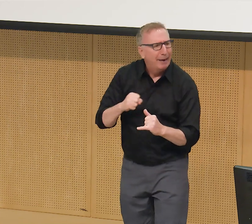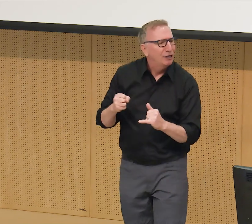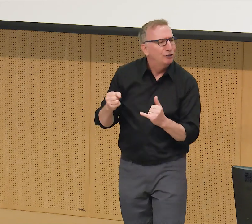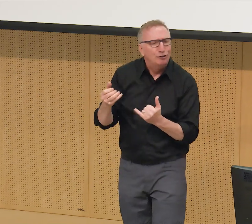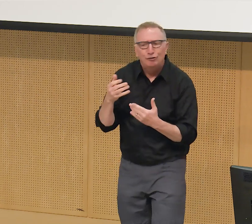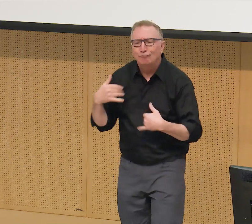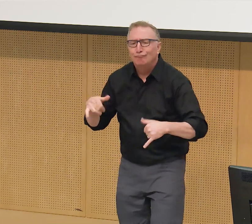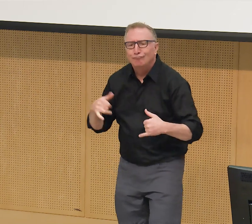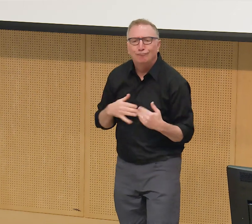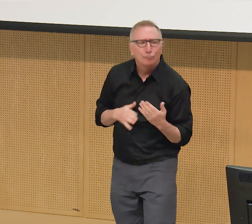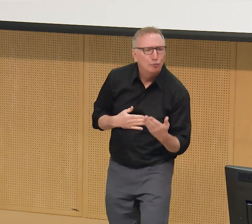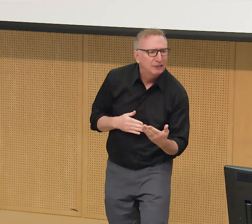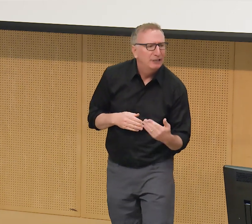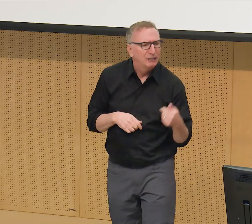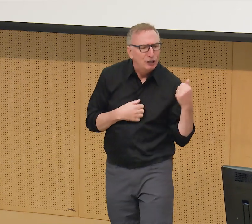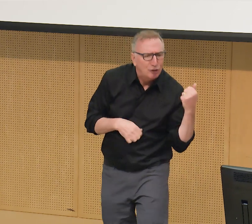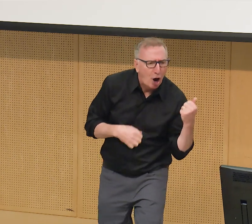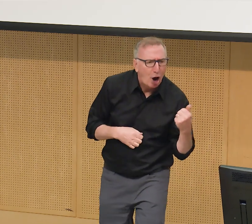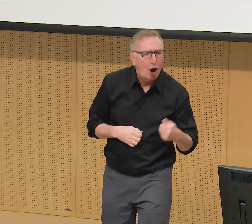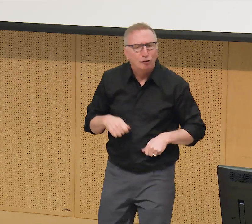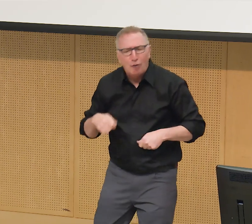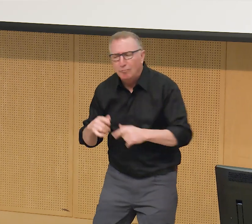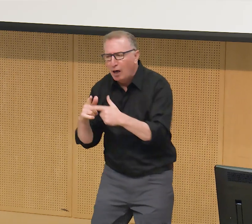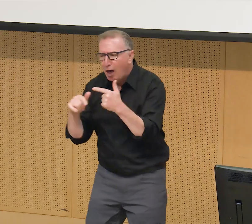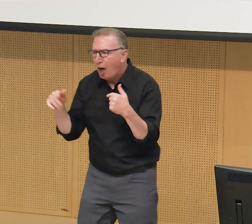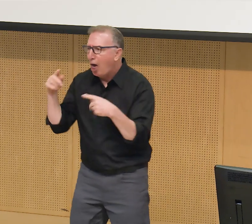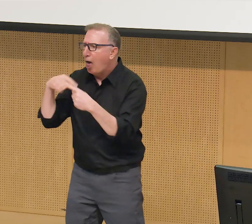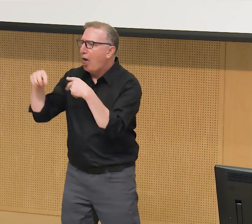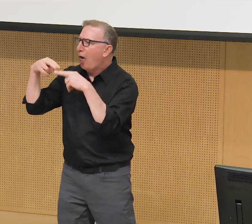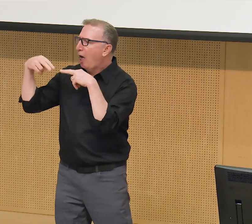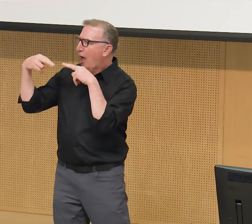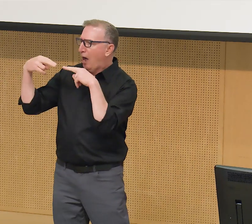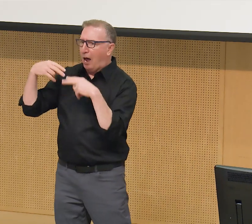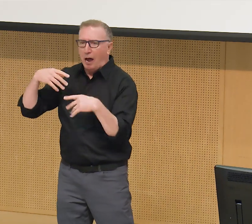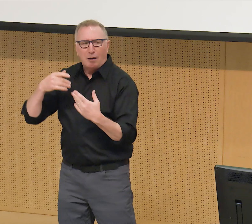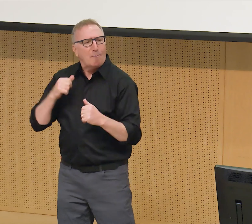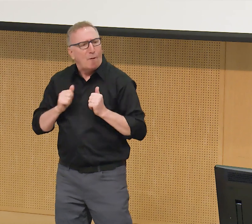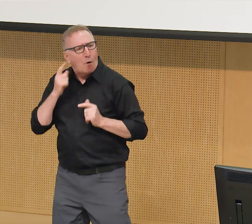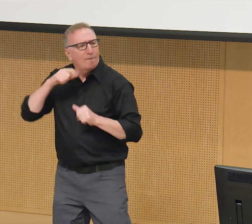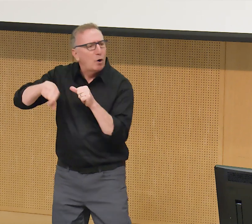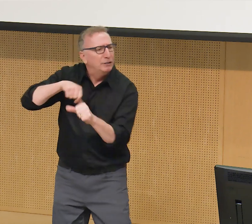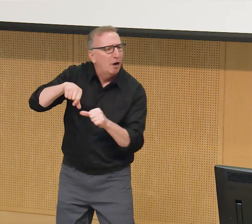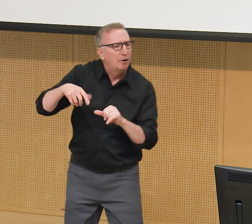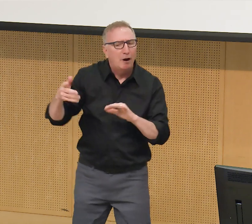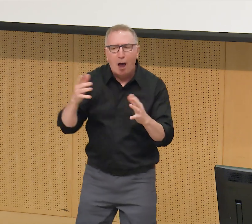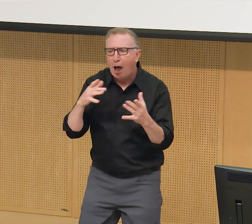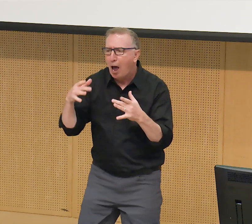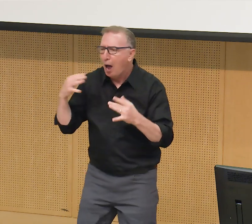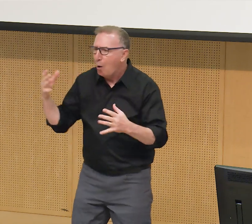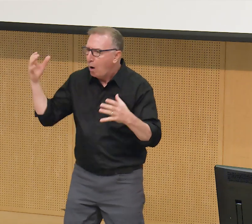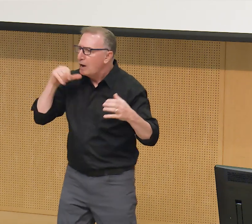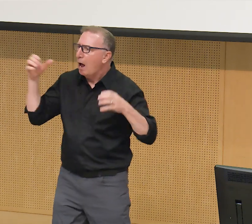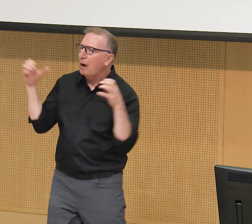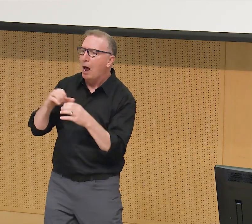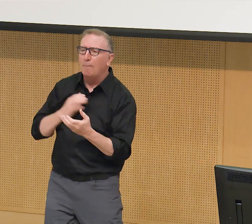All the other kids in the group were about the same age as me and played music as well. We would perform for each other and thought that